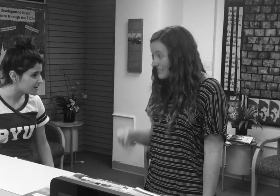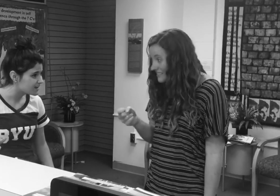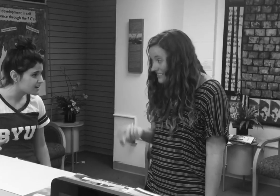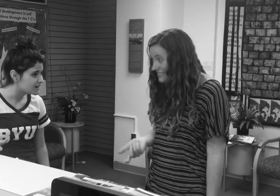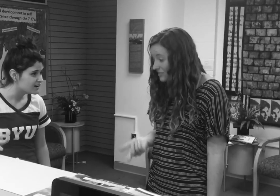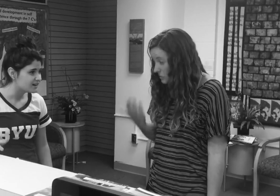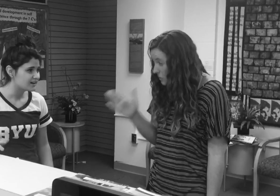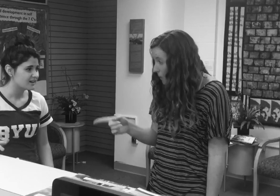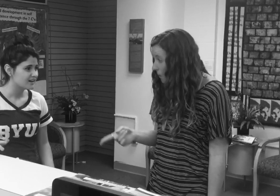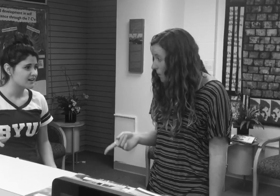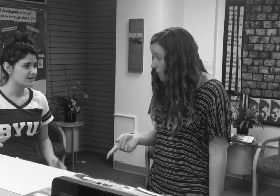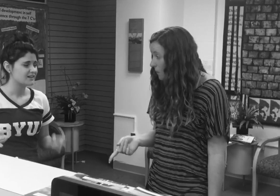Molly: Yeah, you didn't realized that?